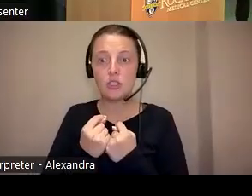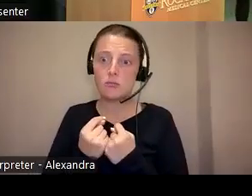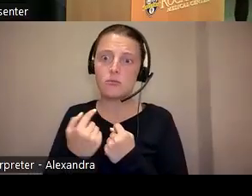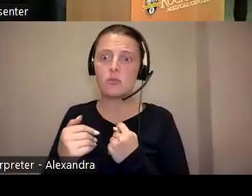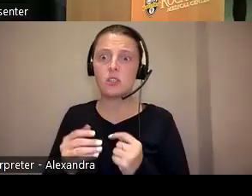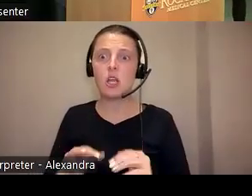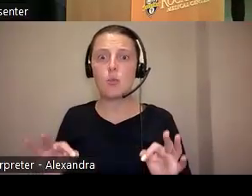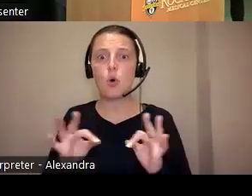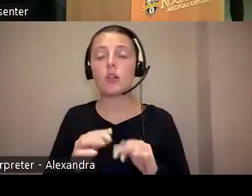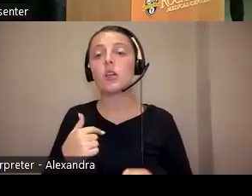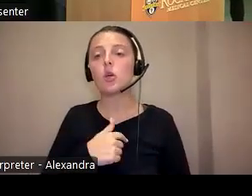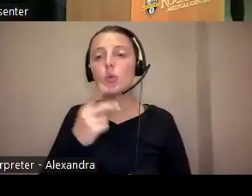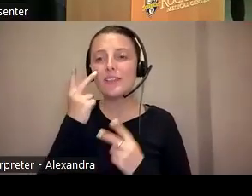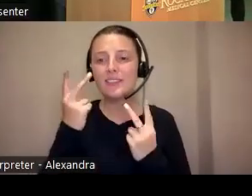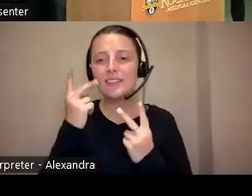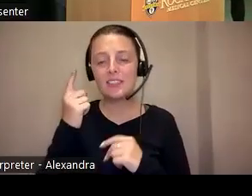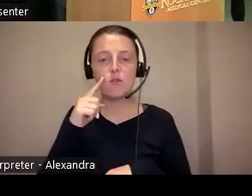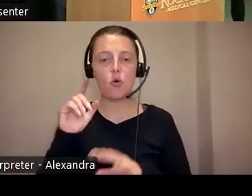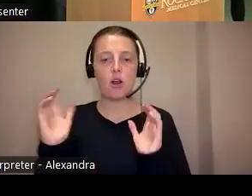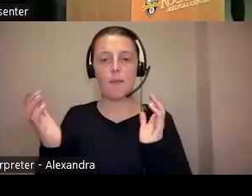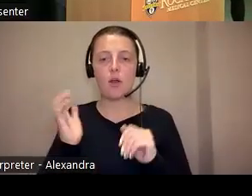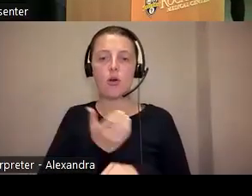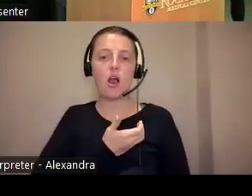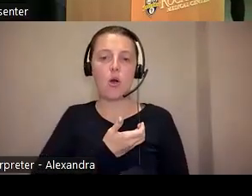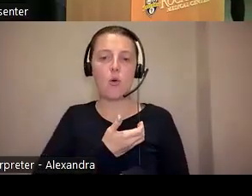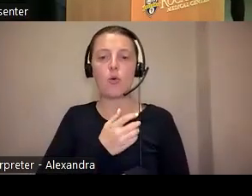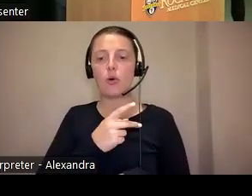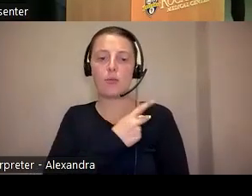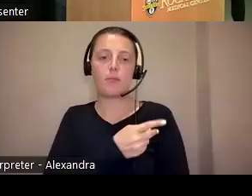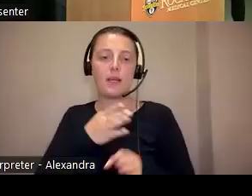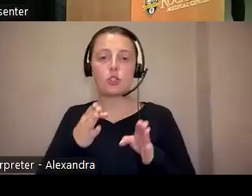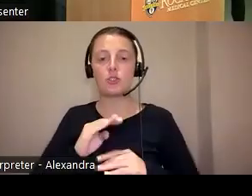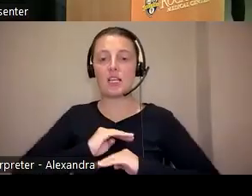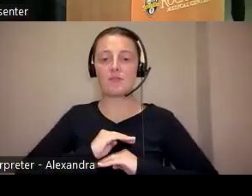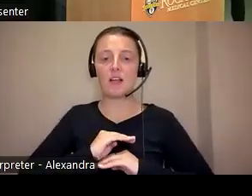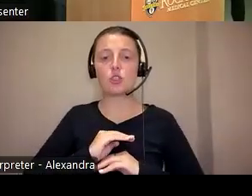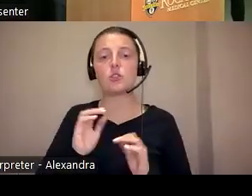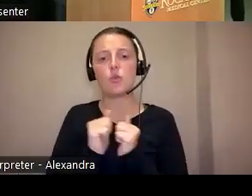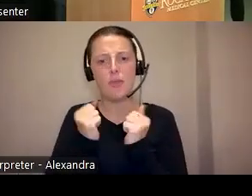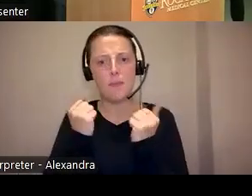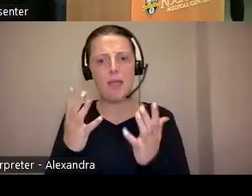patient satisfaction with many members of the care team in CPAP that they are uh driving they're the